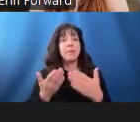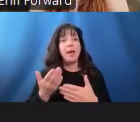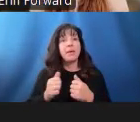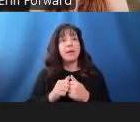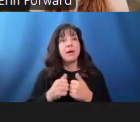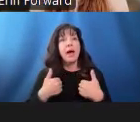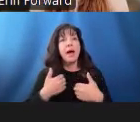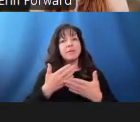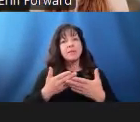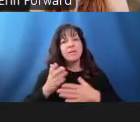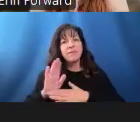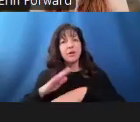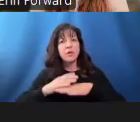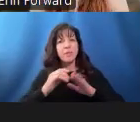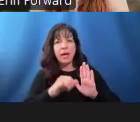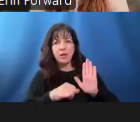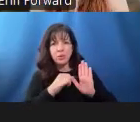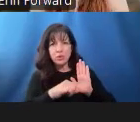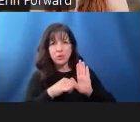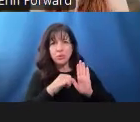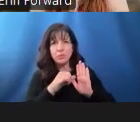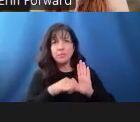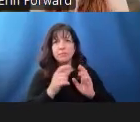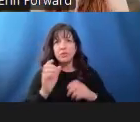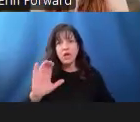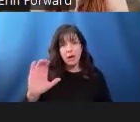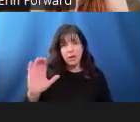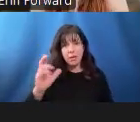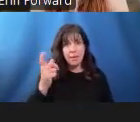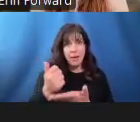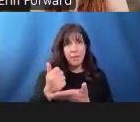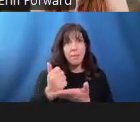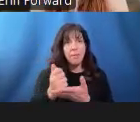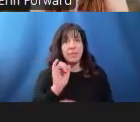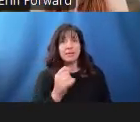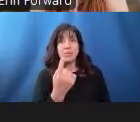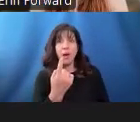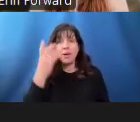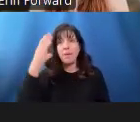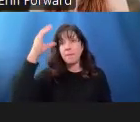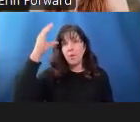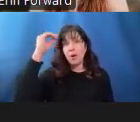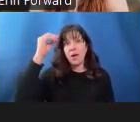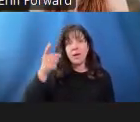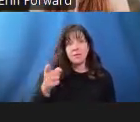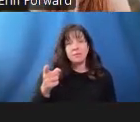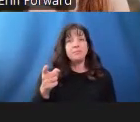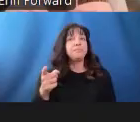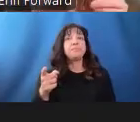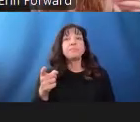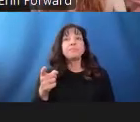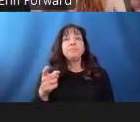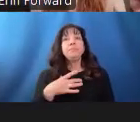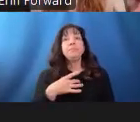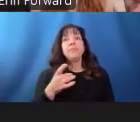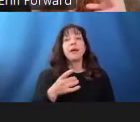videos on my YouTube channel that might be helpful, like this video of this little boy who liked to line up trains, and